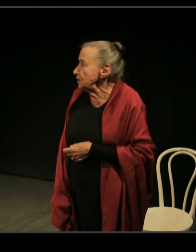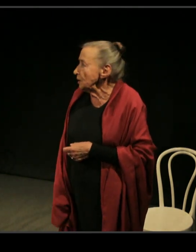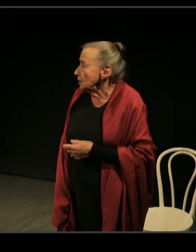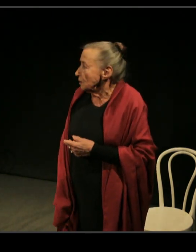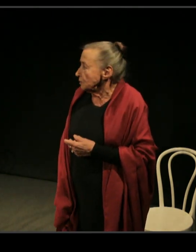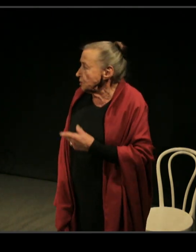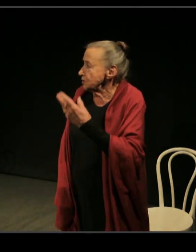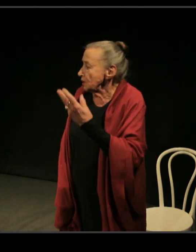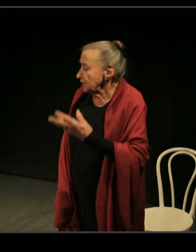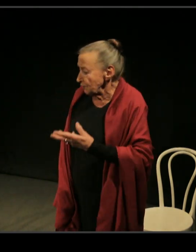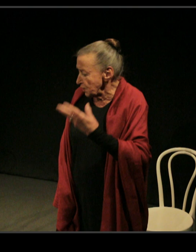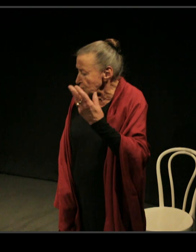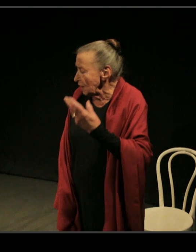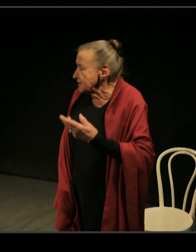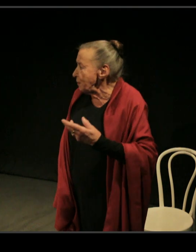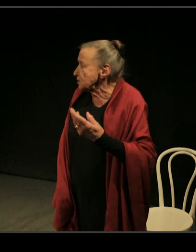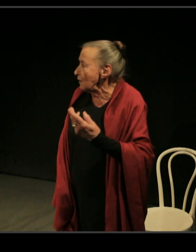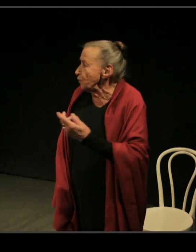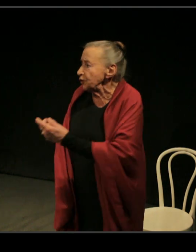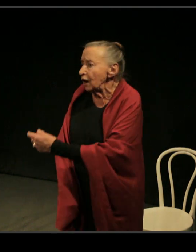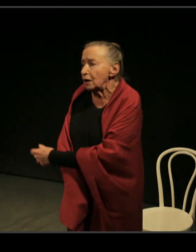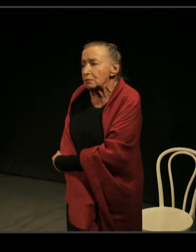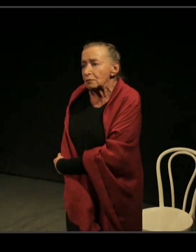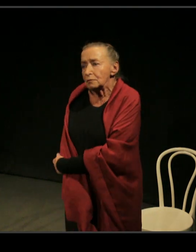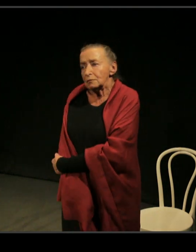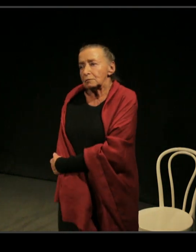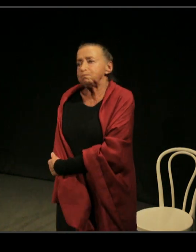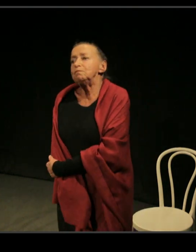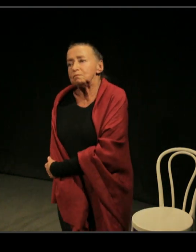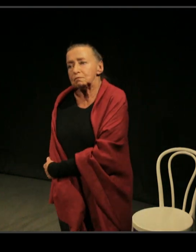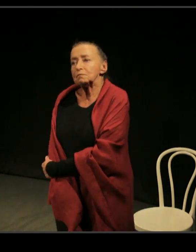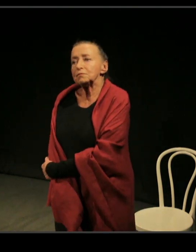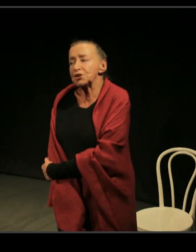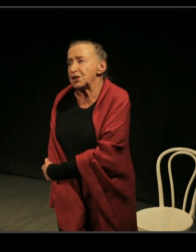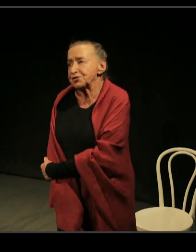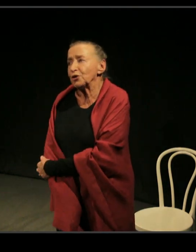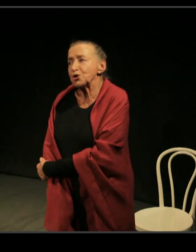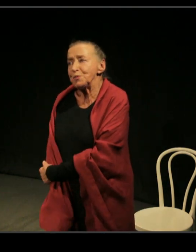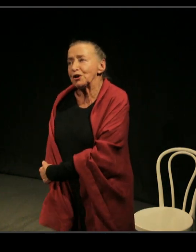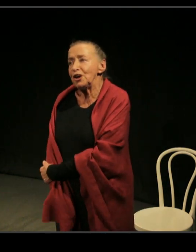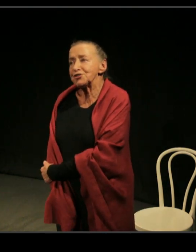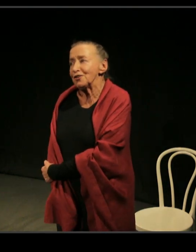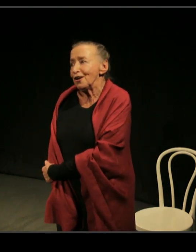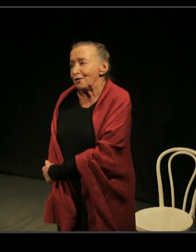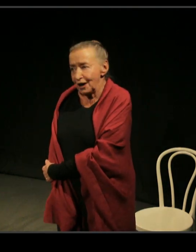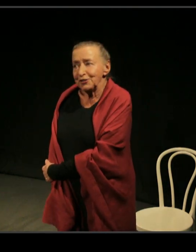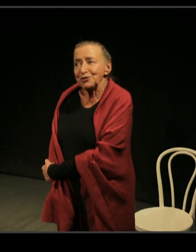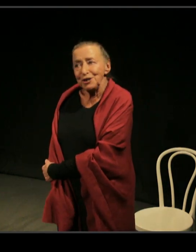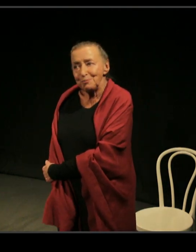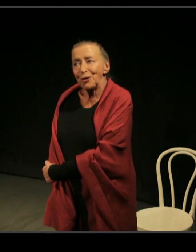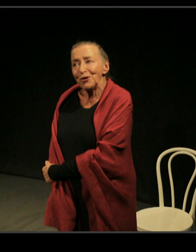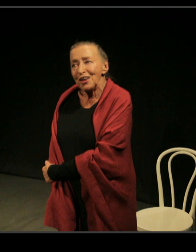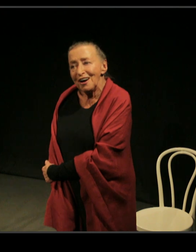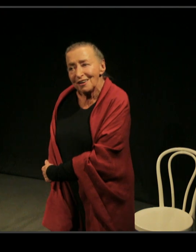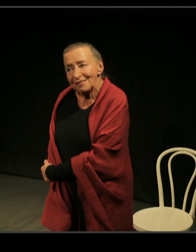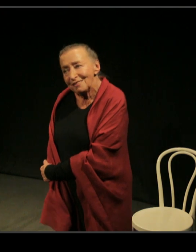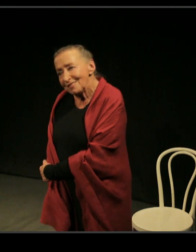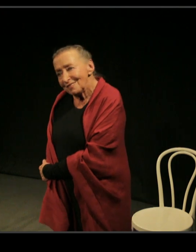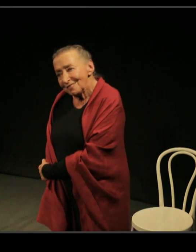all clear and blue. They look like stagnant water! Wind and rain are surely so much better.